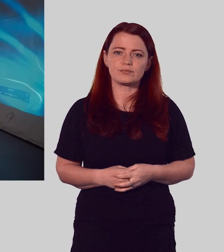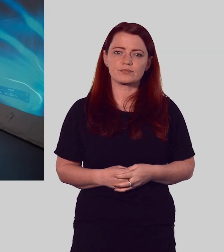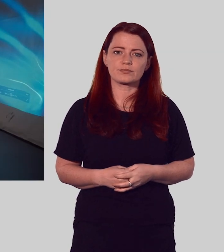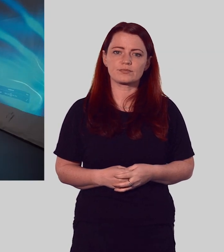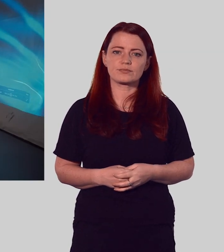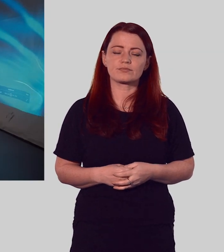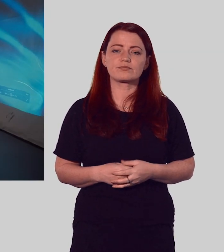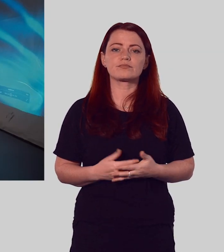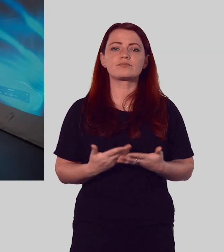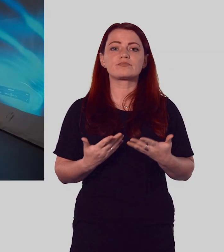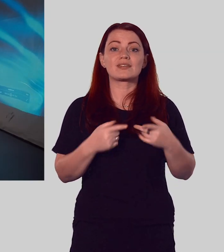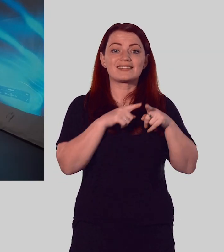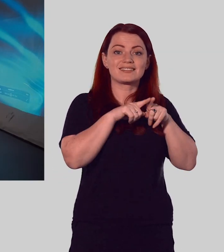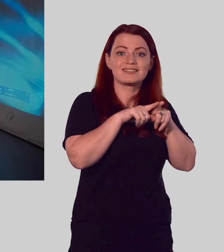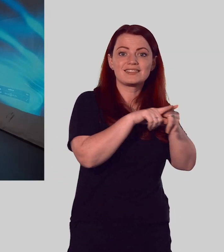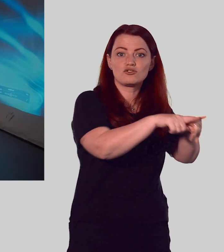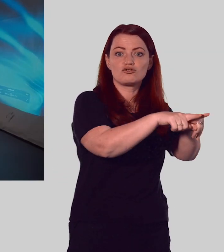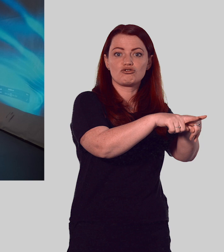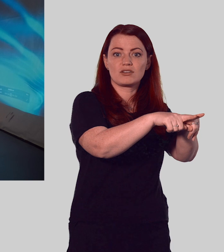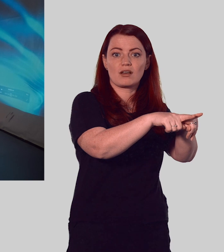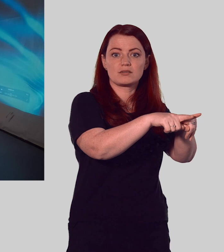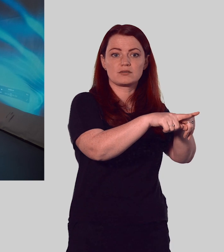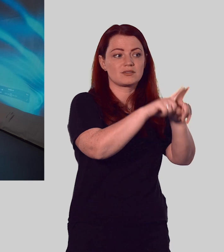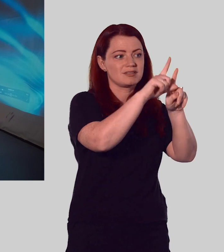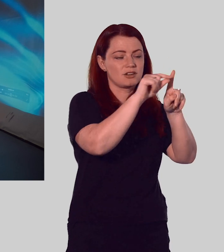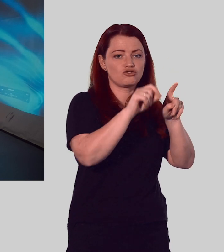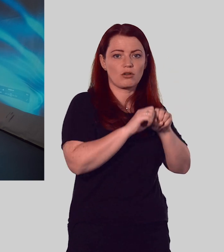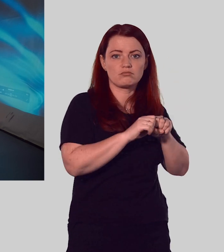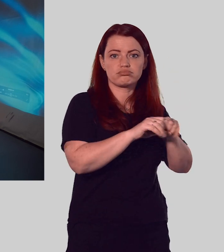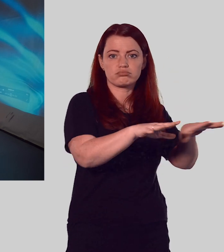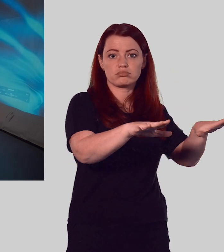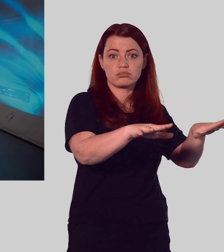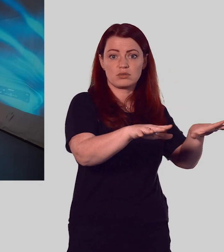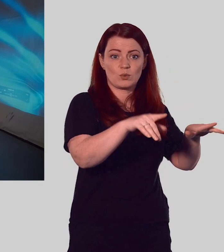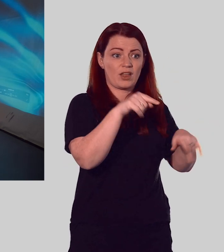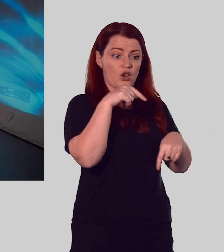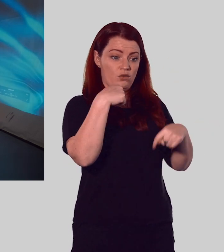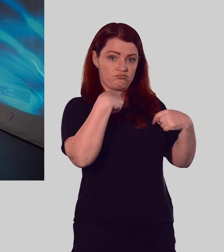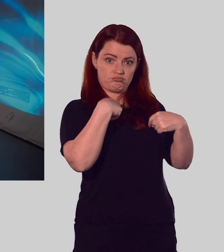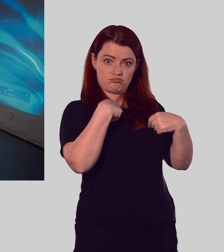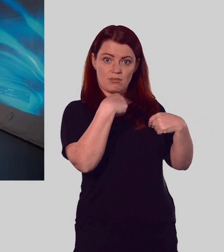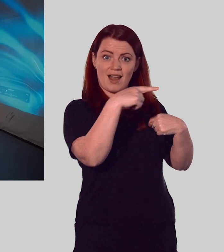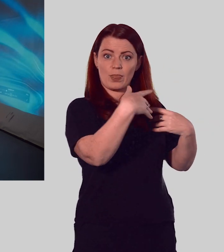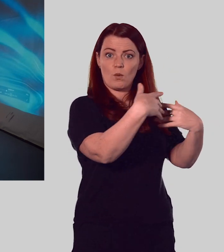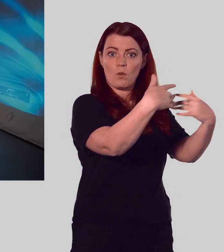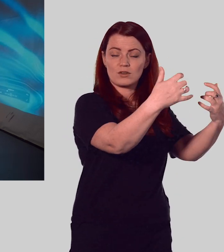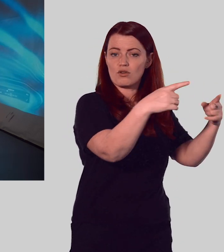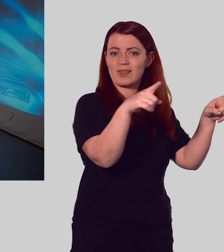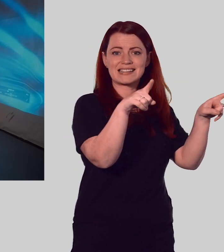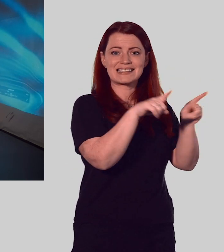Synchronous digital distribution is where you and your audience are on the same digital platform at the same time,